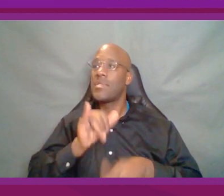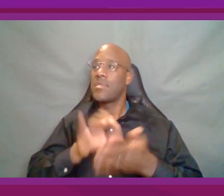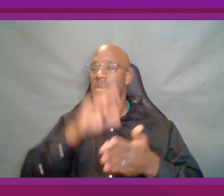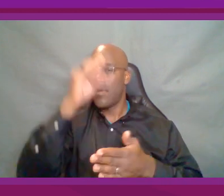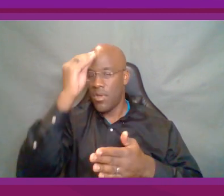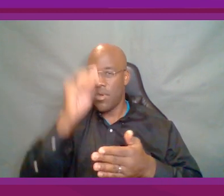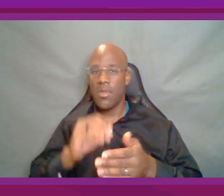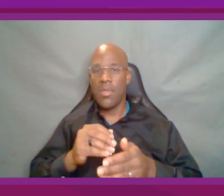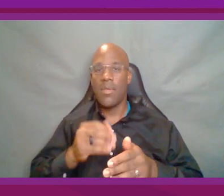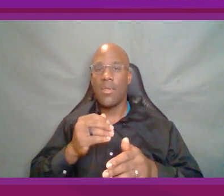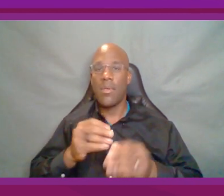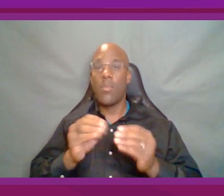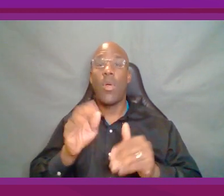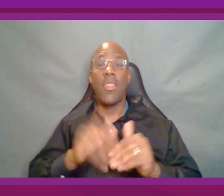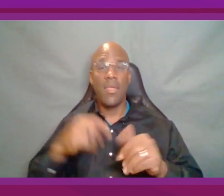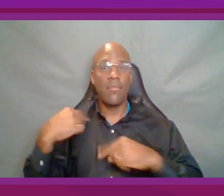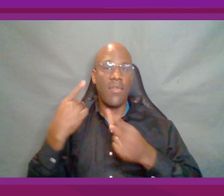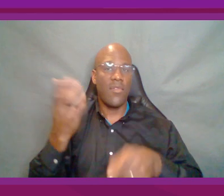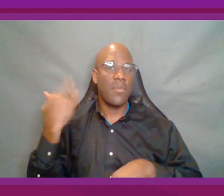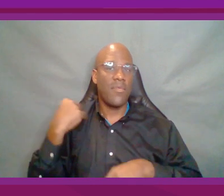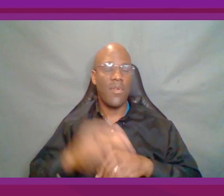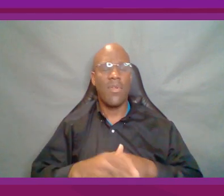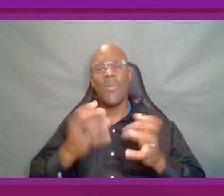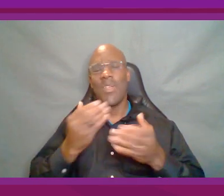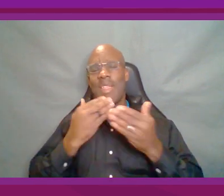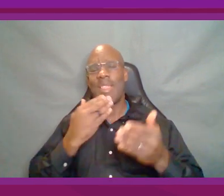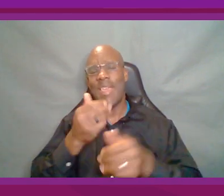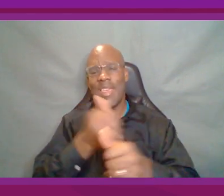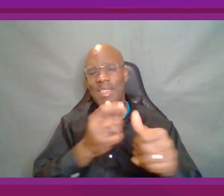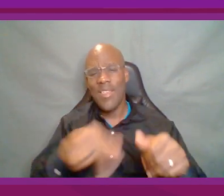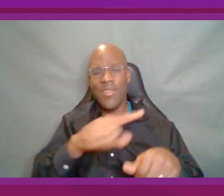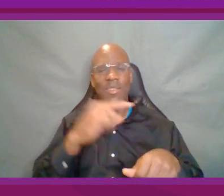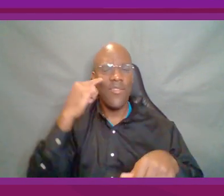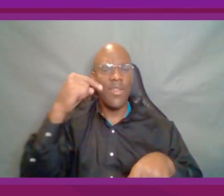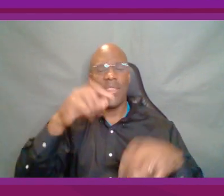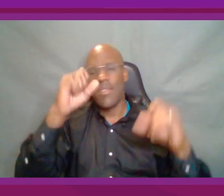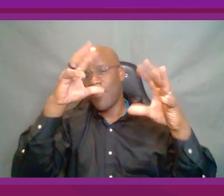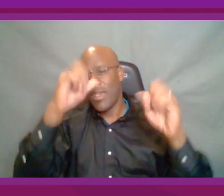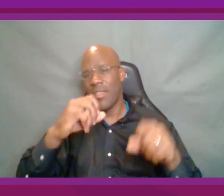ever that that needs to happen. So I want to thank you all for this amazing thought-provoking